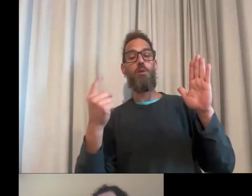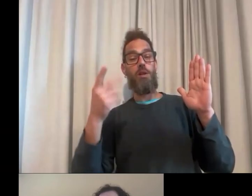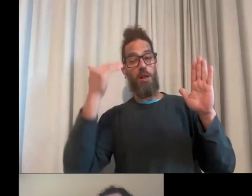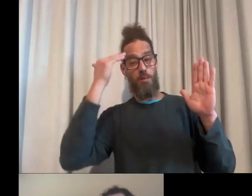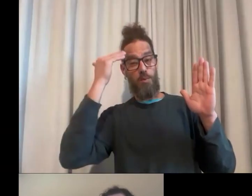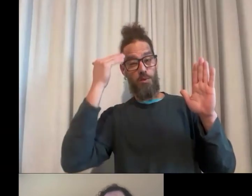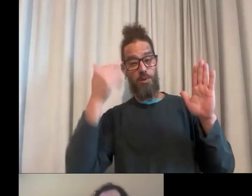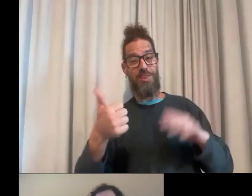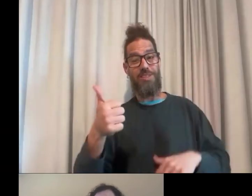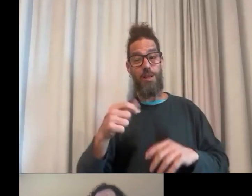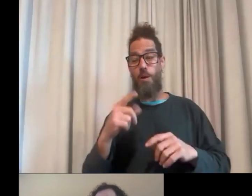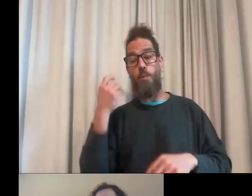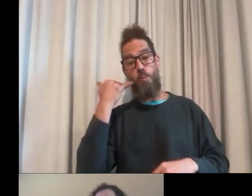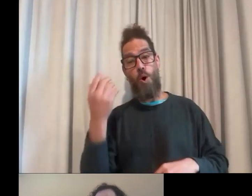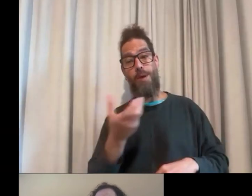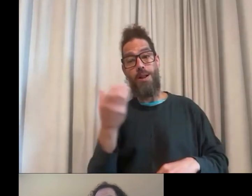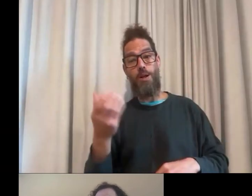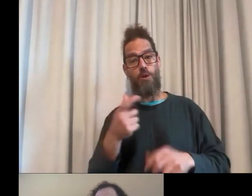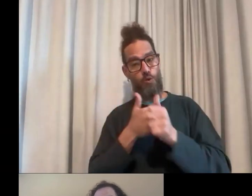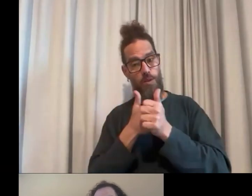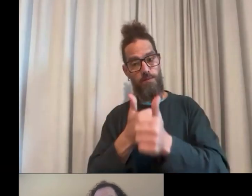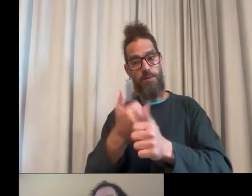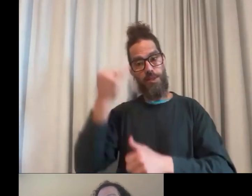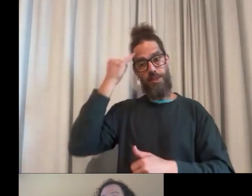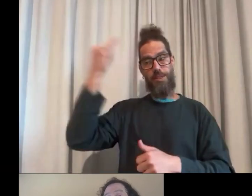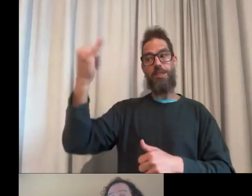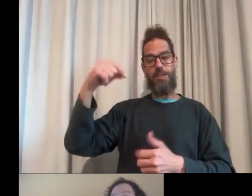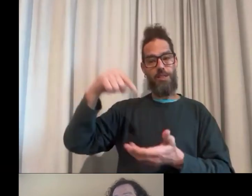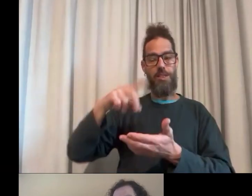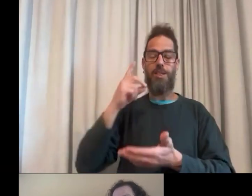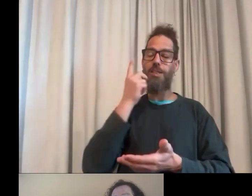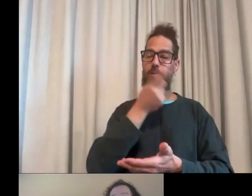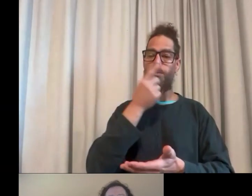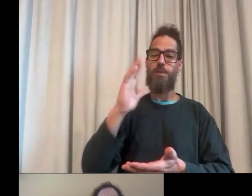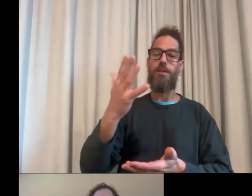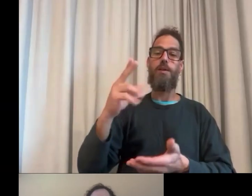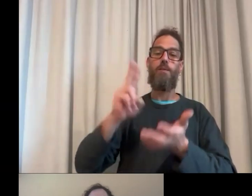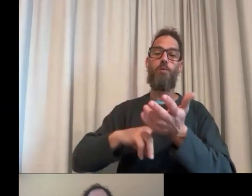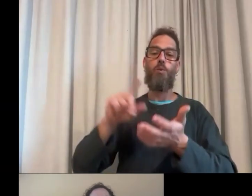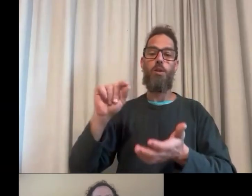Except as I already showed you, 11 is just 10 for mobile apps, so it's the same requirements.